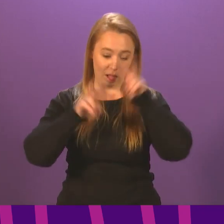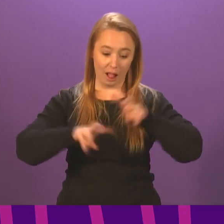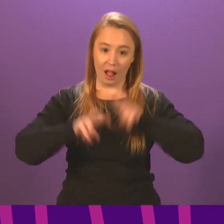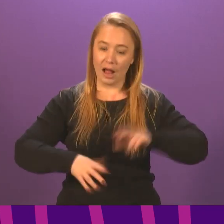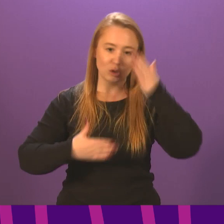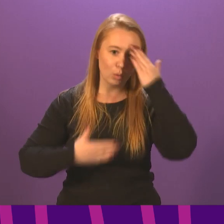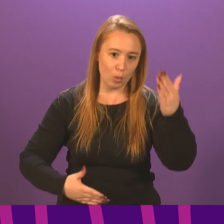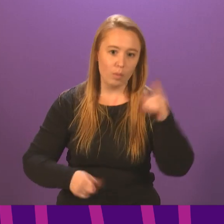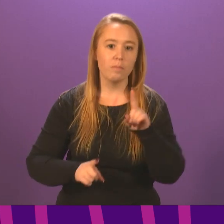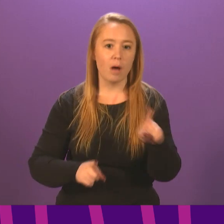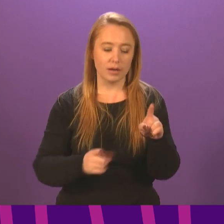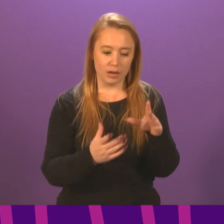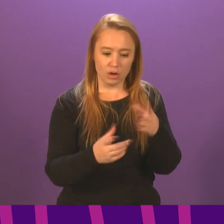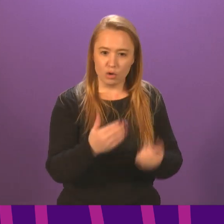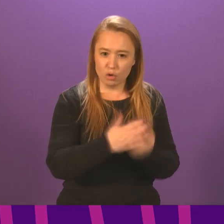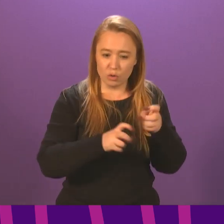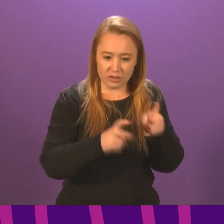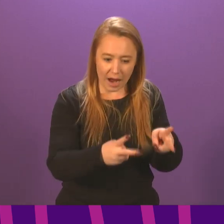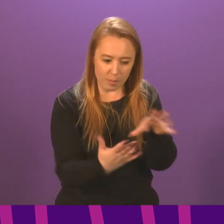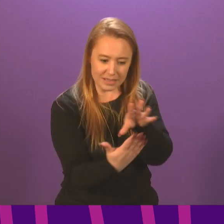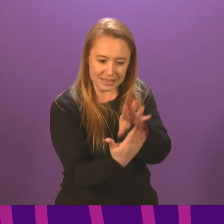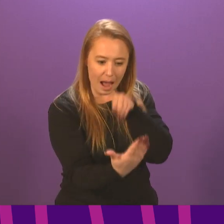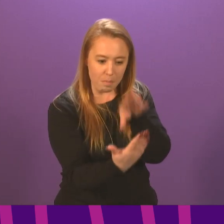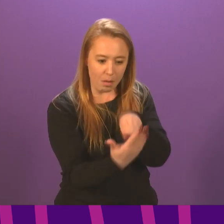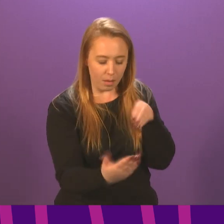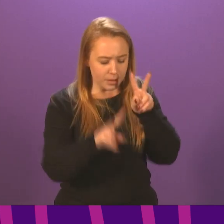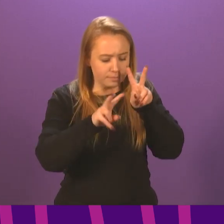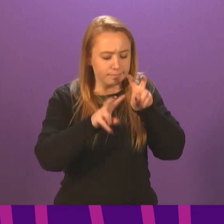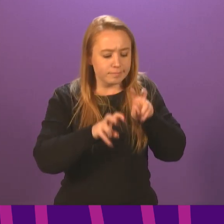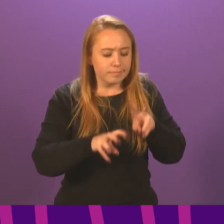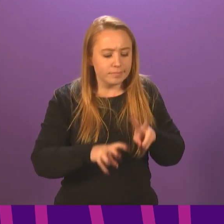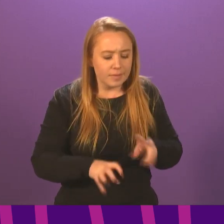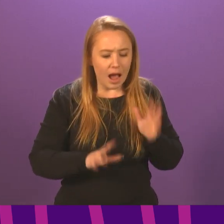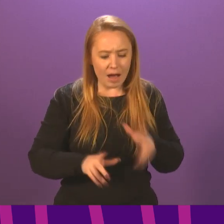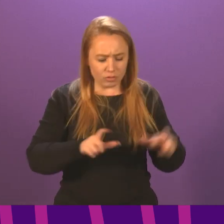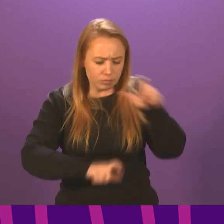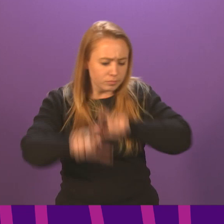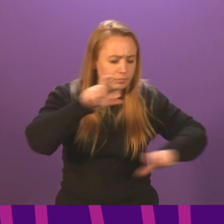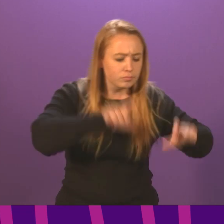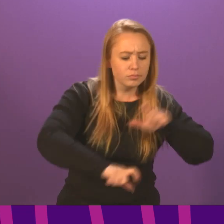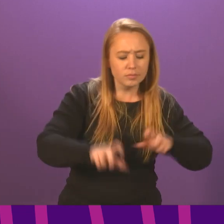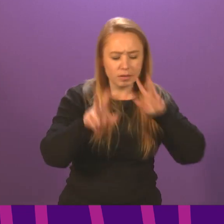but samples of the new variant are being further analysed. They have to be cultured, then analysed